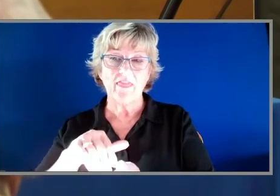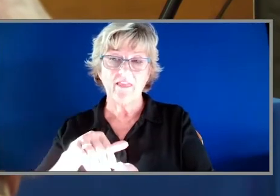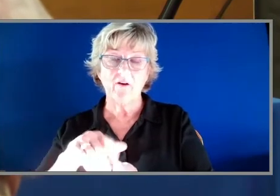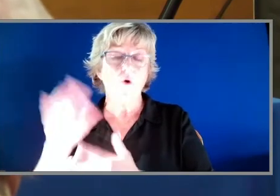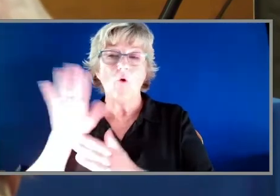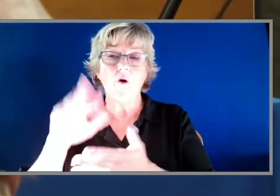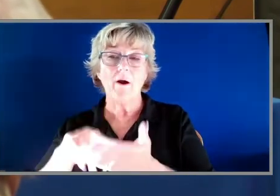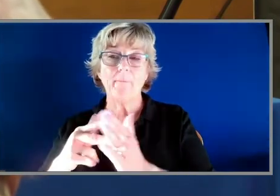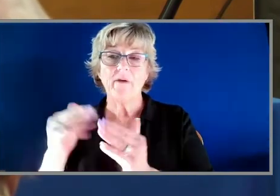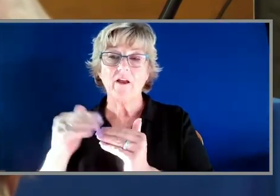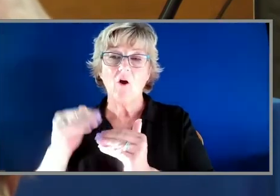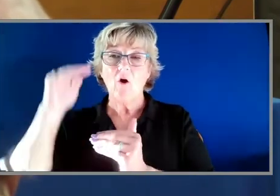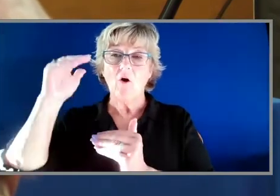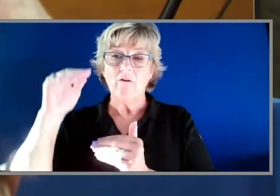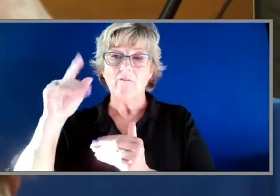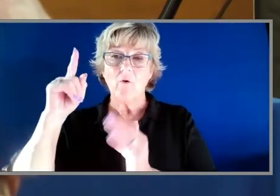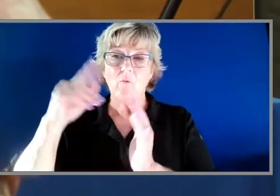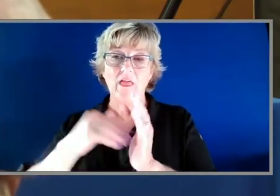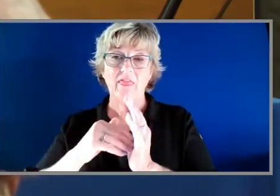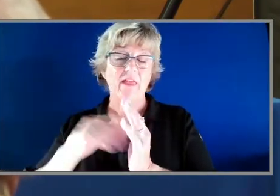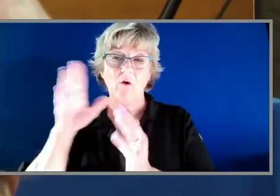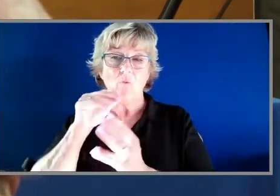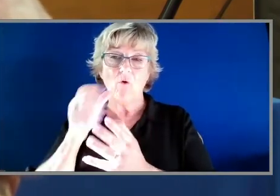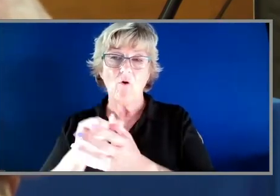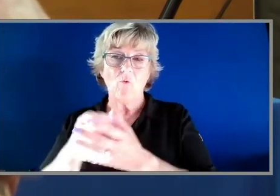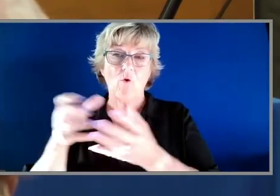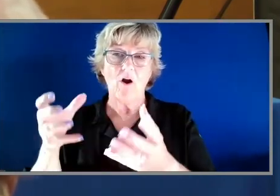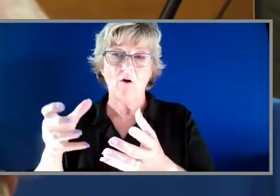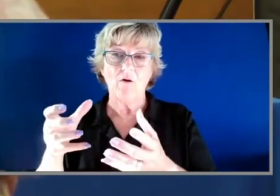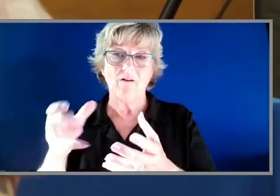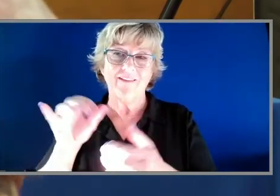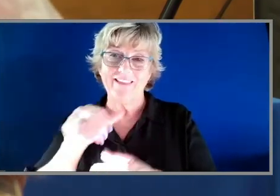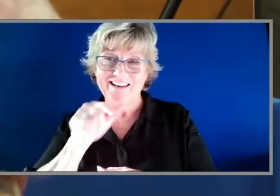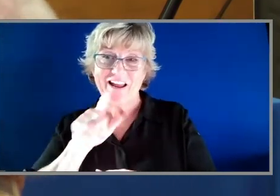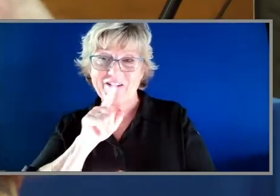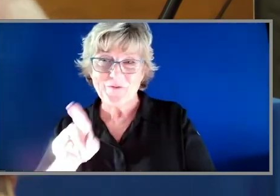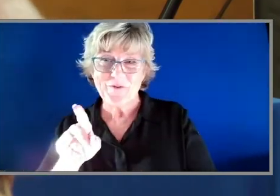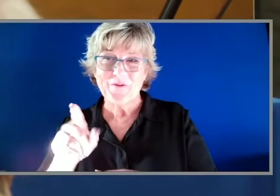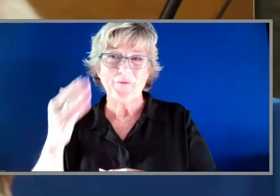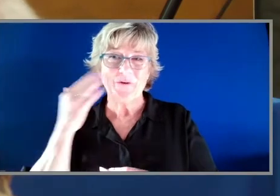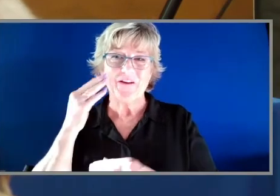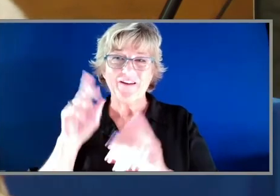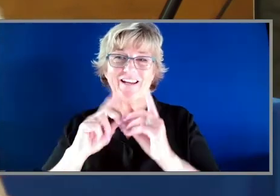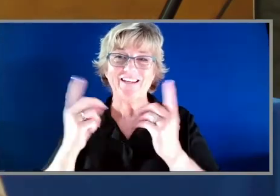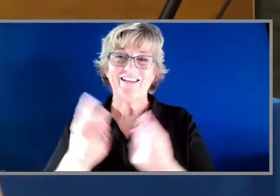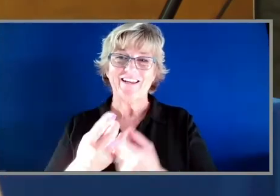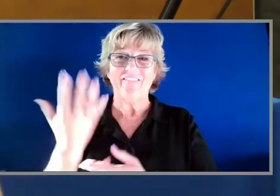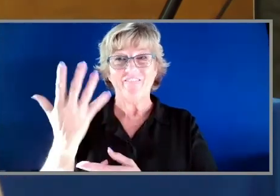Studio: We will underpopulated by by 1000 we will overpopulated by 1000 people because it's not going to grow, but that's not